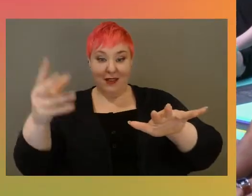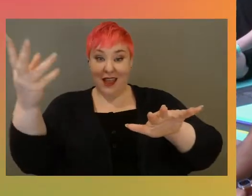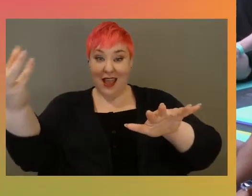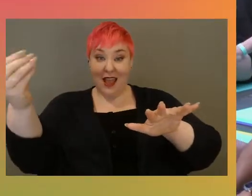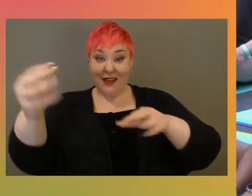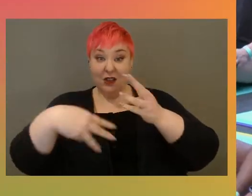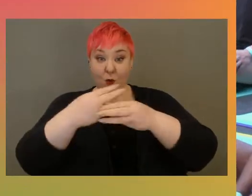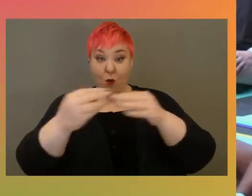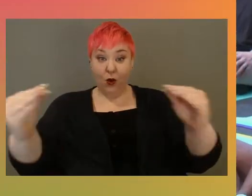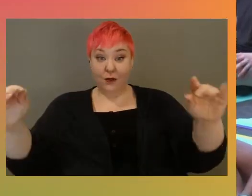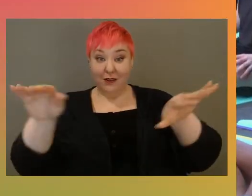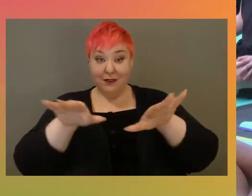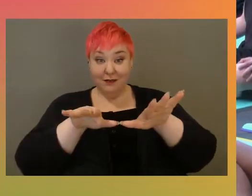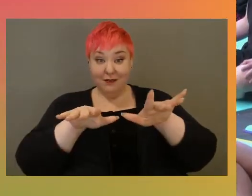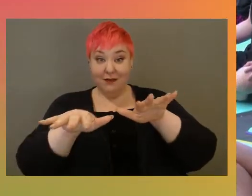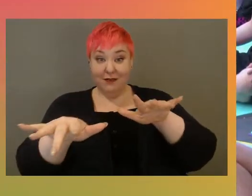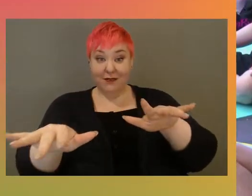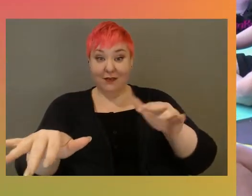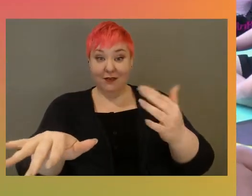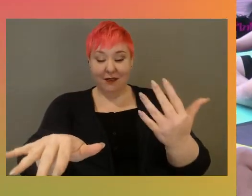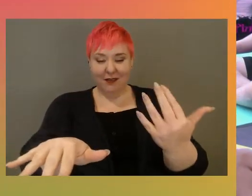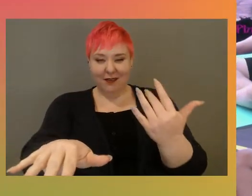THOUGH THE INTERNAL WORLD IS